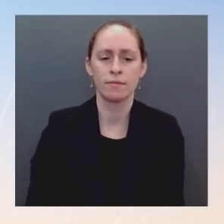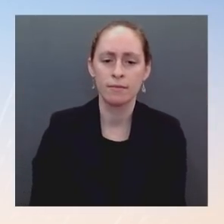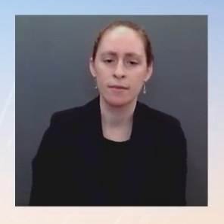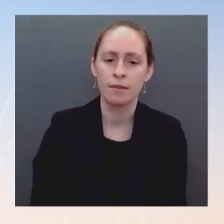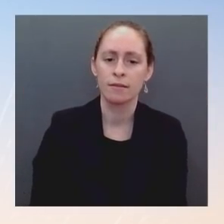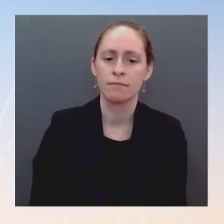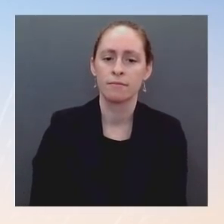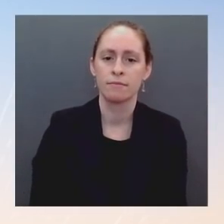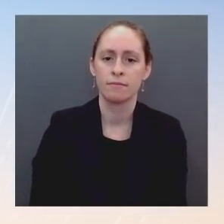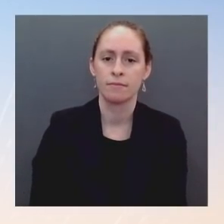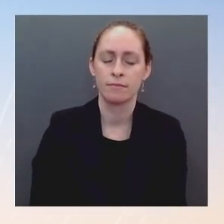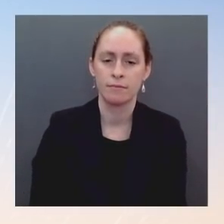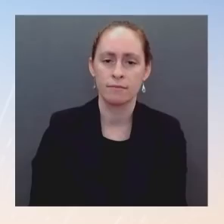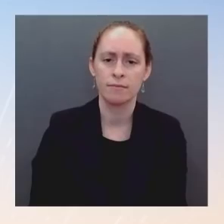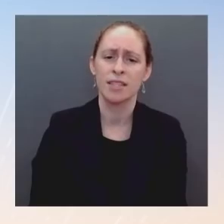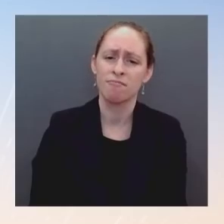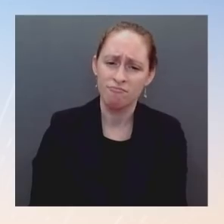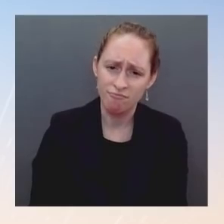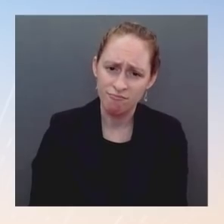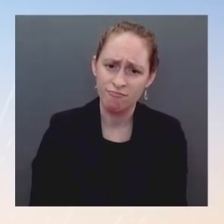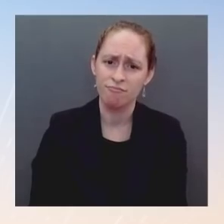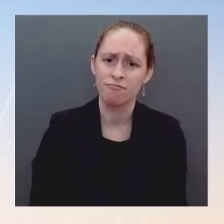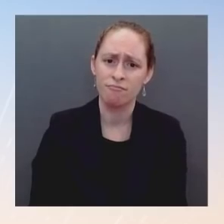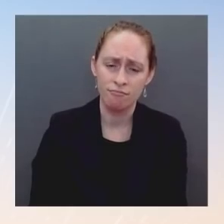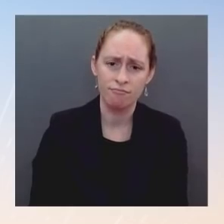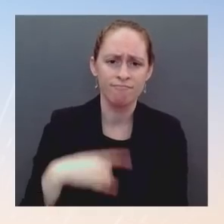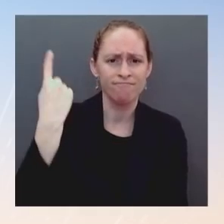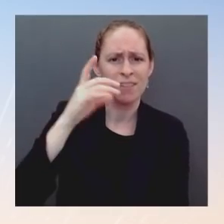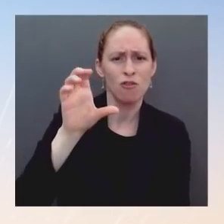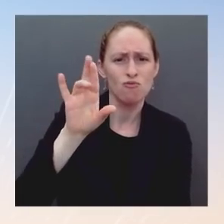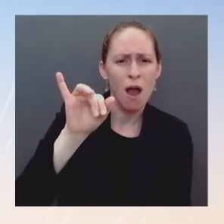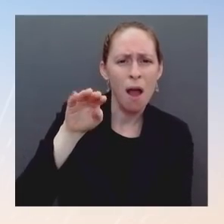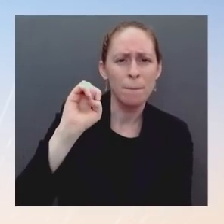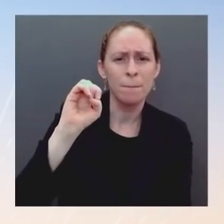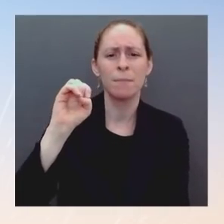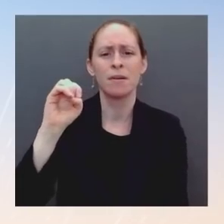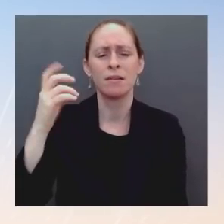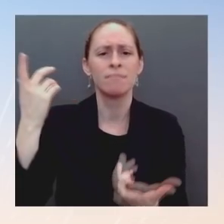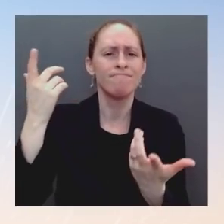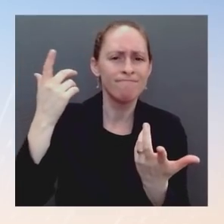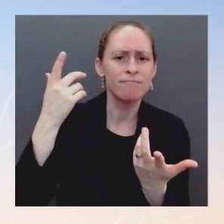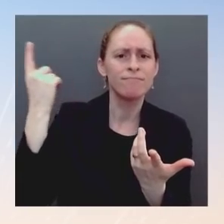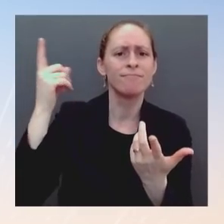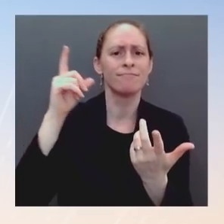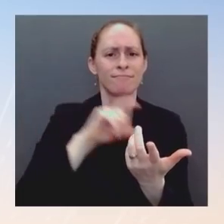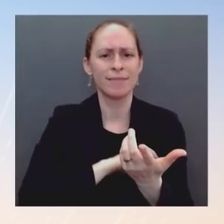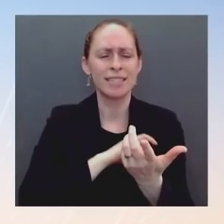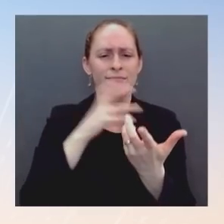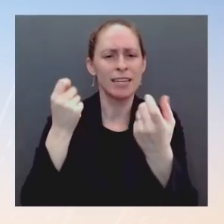He has initiatives on combating crime, but we are seeing crime surge in major cities.